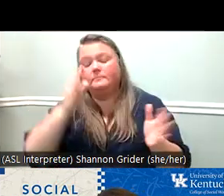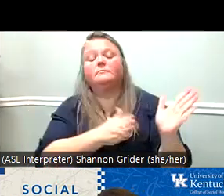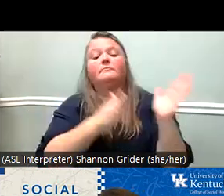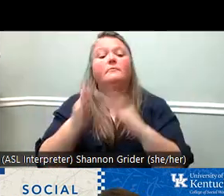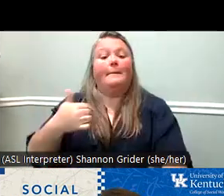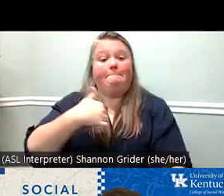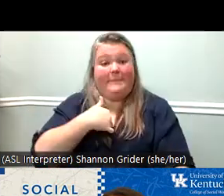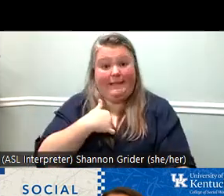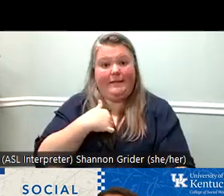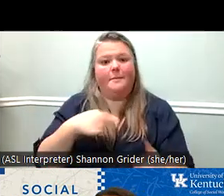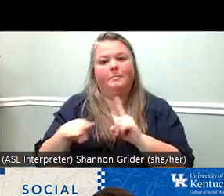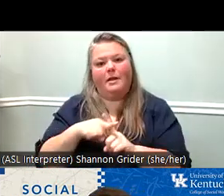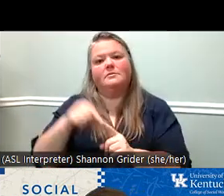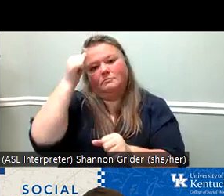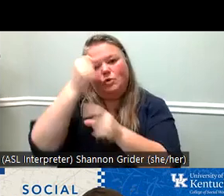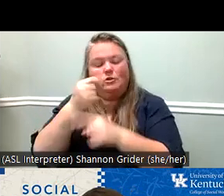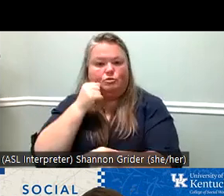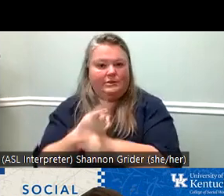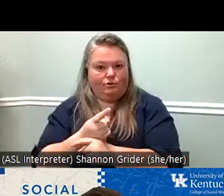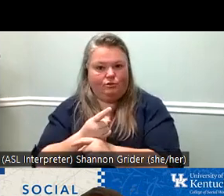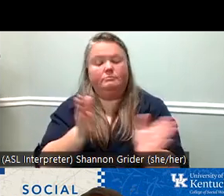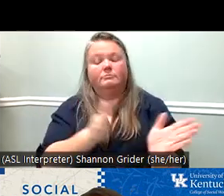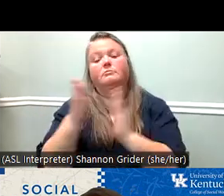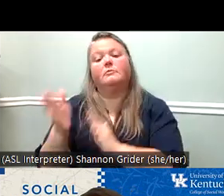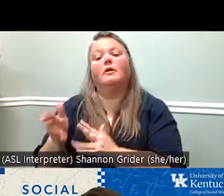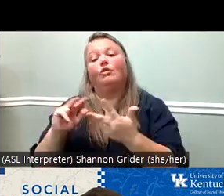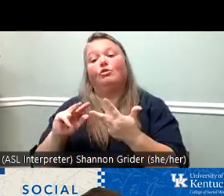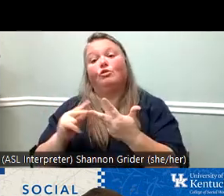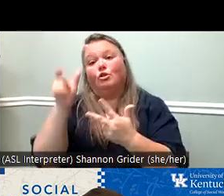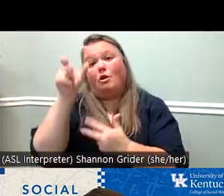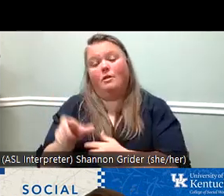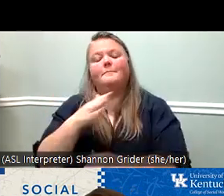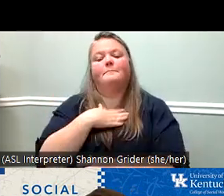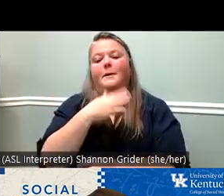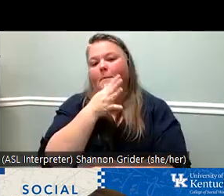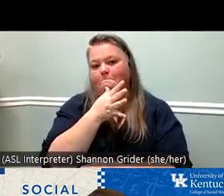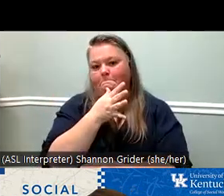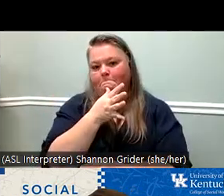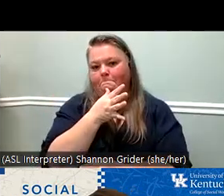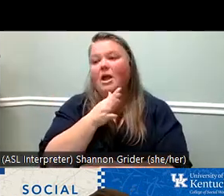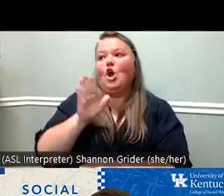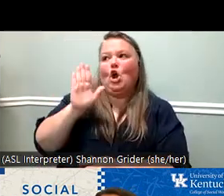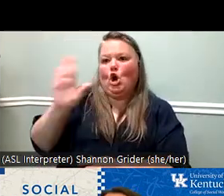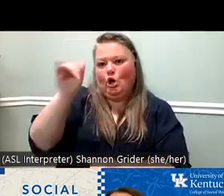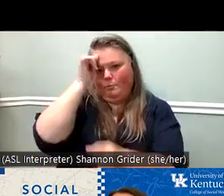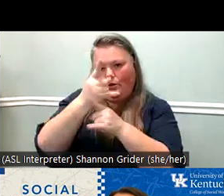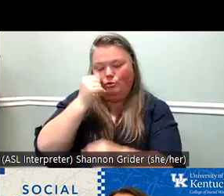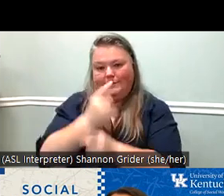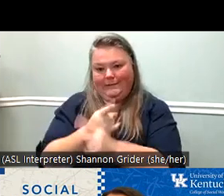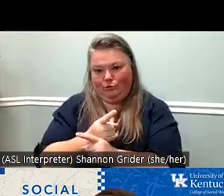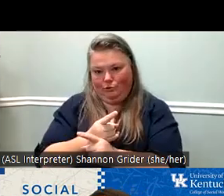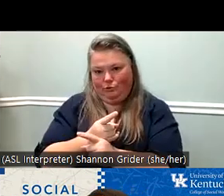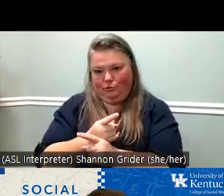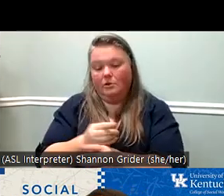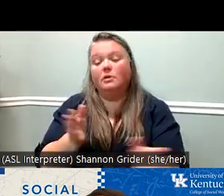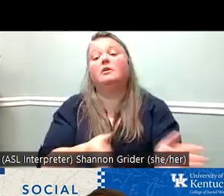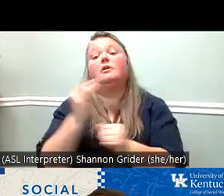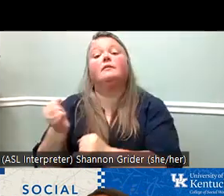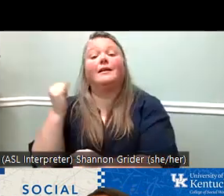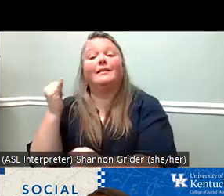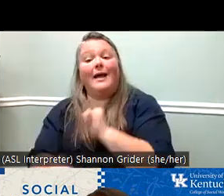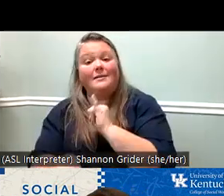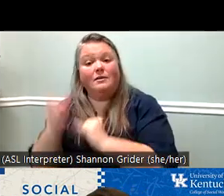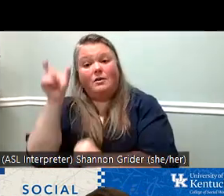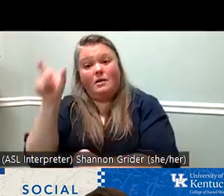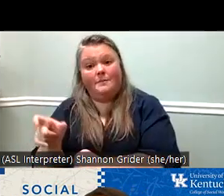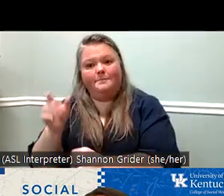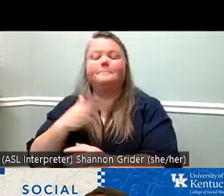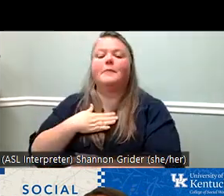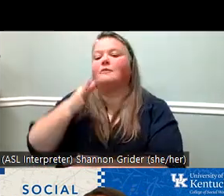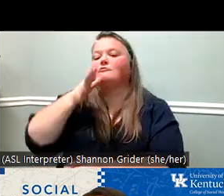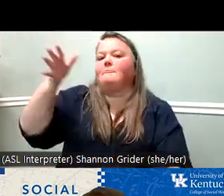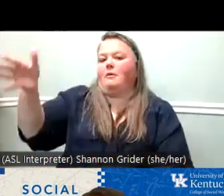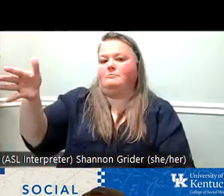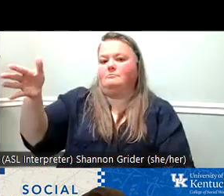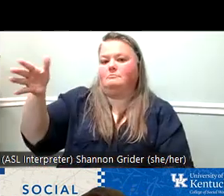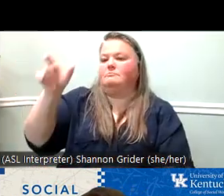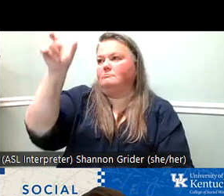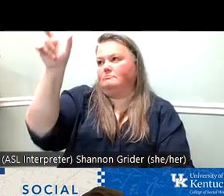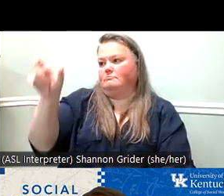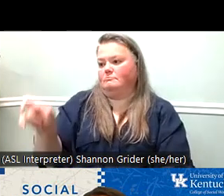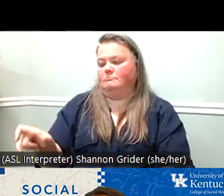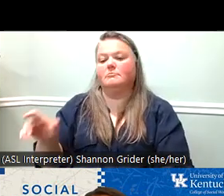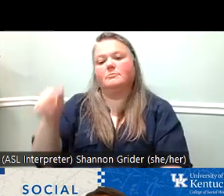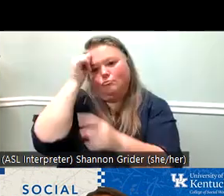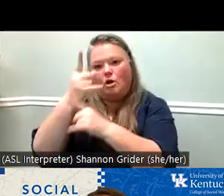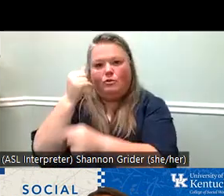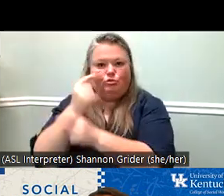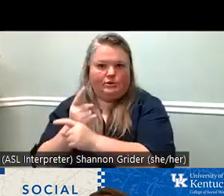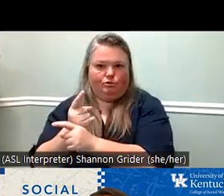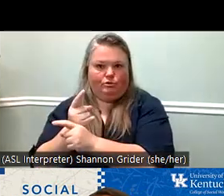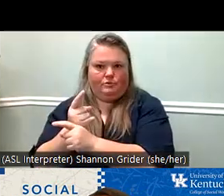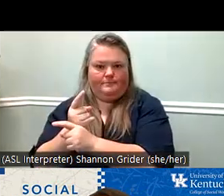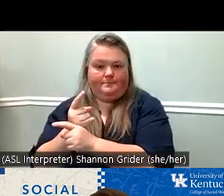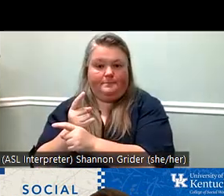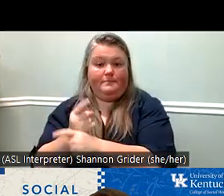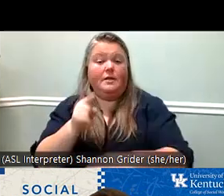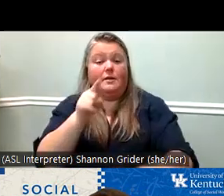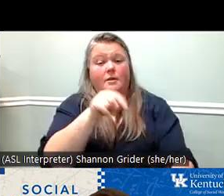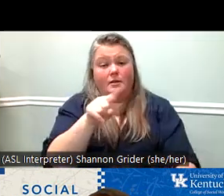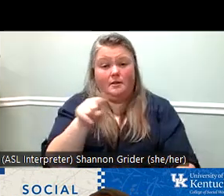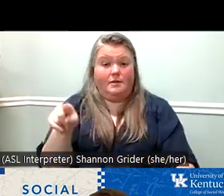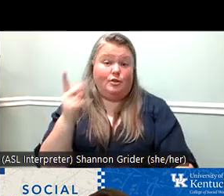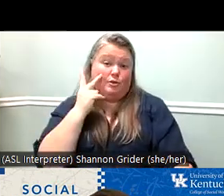SHOW YOU REALLY QUICKLY HOW EXTENSIVE THE HEARING LOSS IS IN MY FAMILY. SO THIS FIRST COLUMN, MY KIDS, SO I HAVE THREE CHILDREN. I HAVE A DAUGHTER AND TWO SONS.